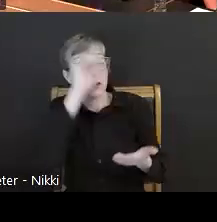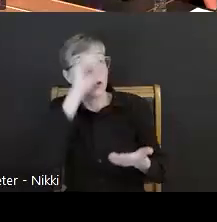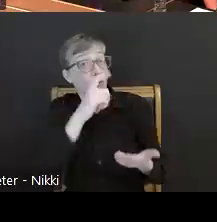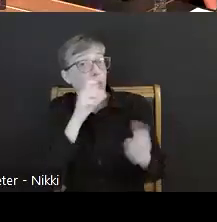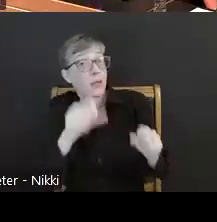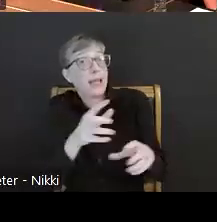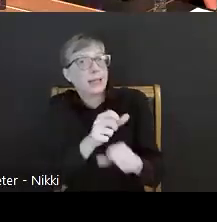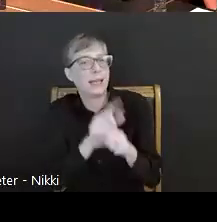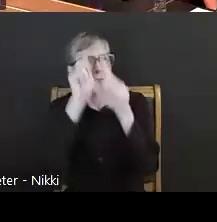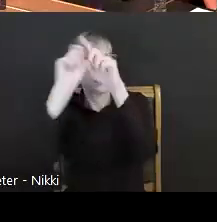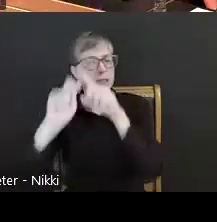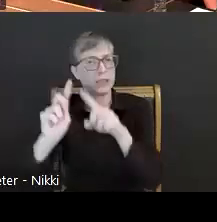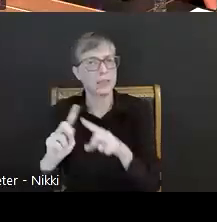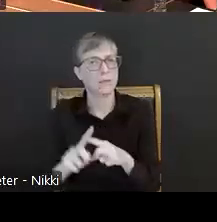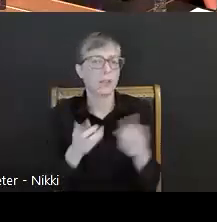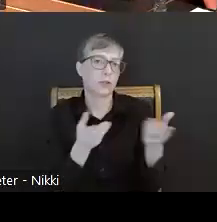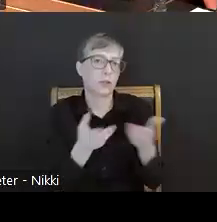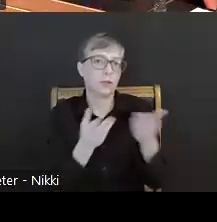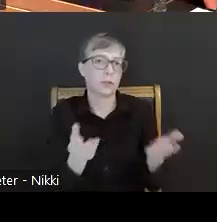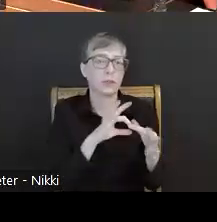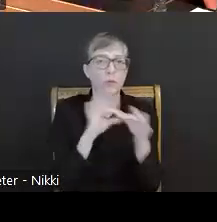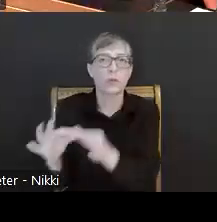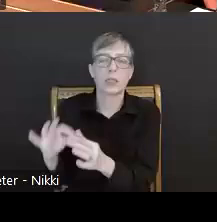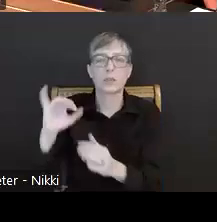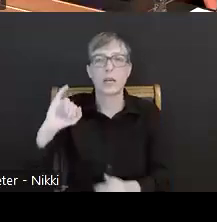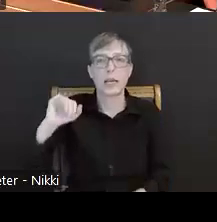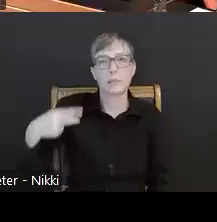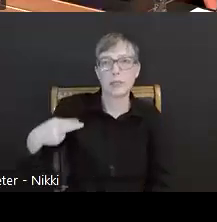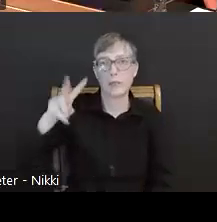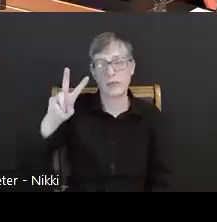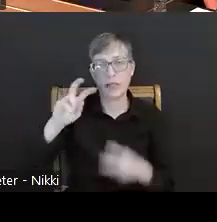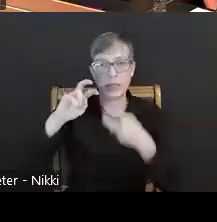for ipv related issues so that we can connect people to the services that they might need